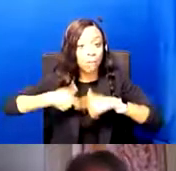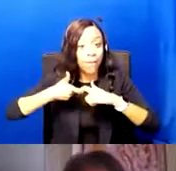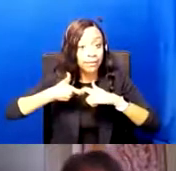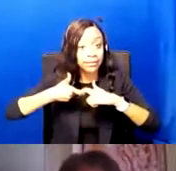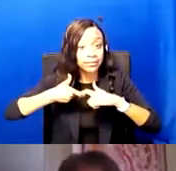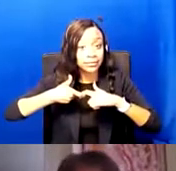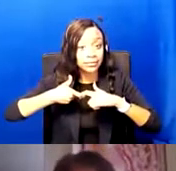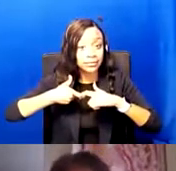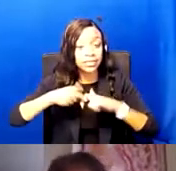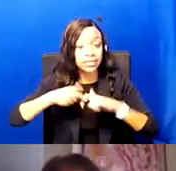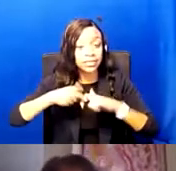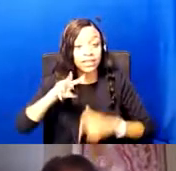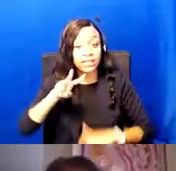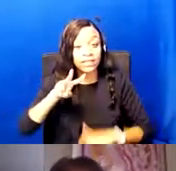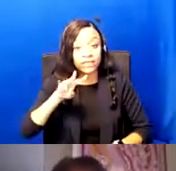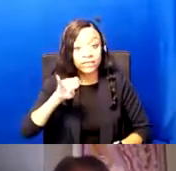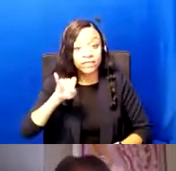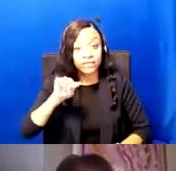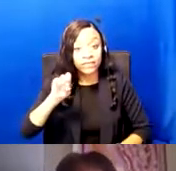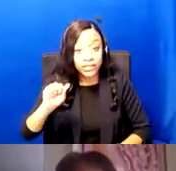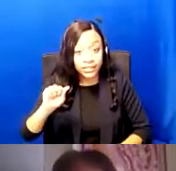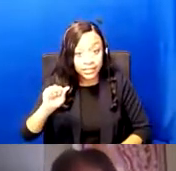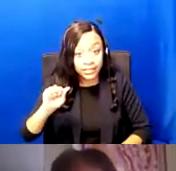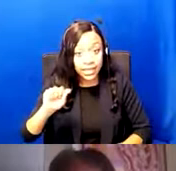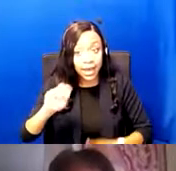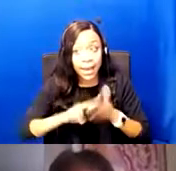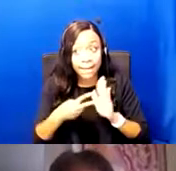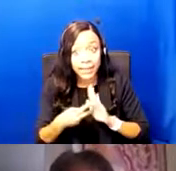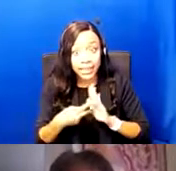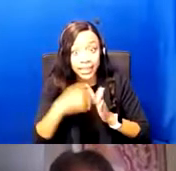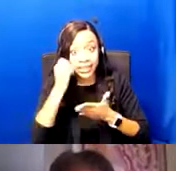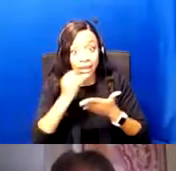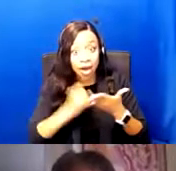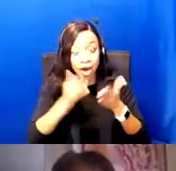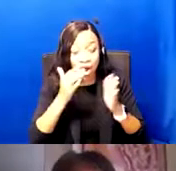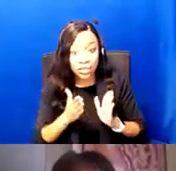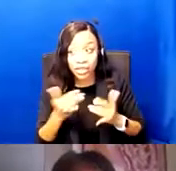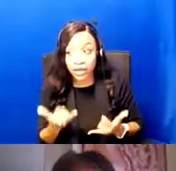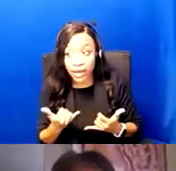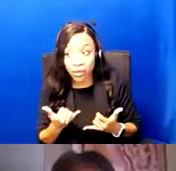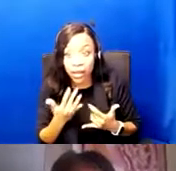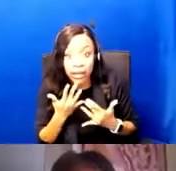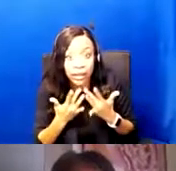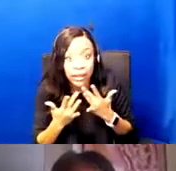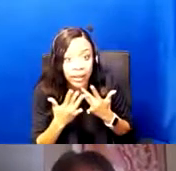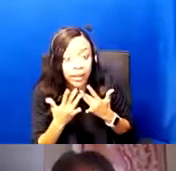artists and producers are left in a very dire situation which we saw a lot of horrific examples